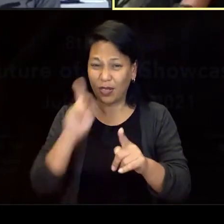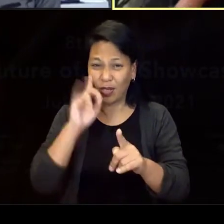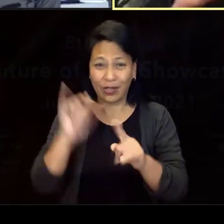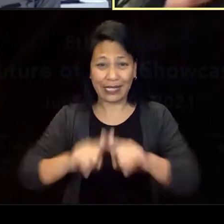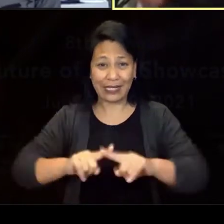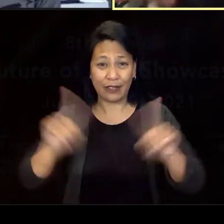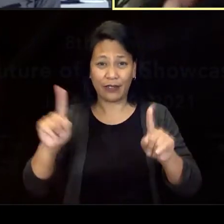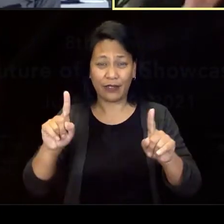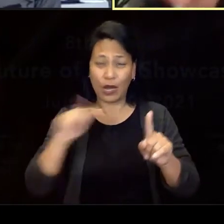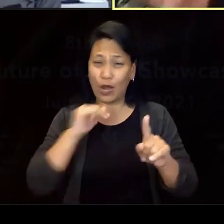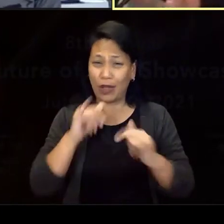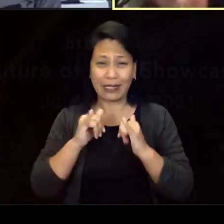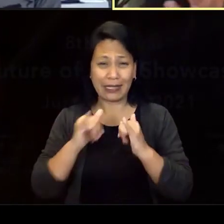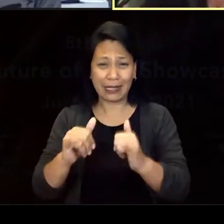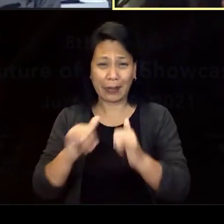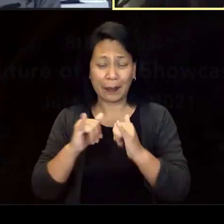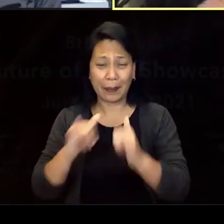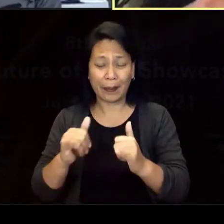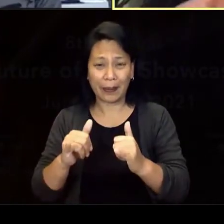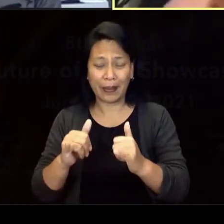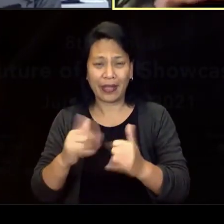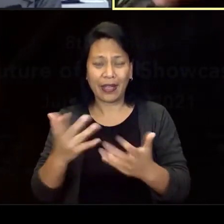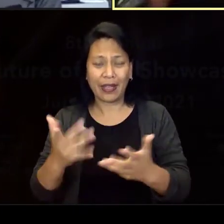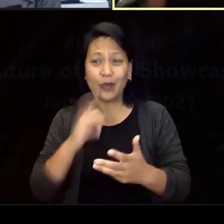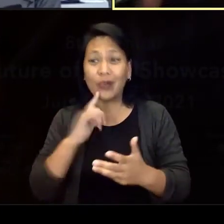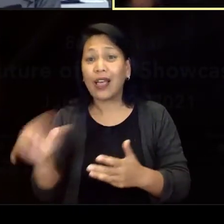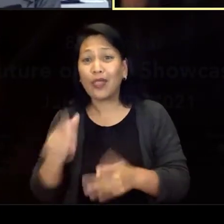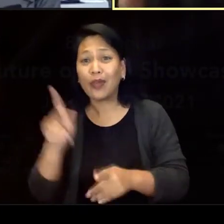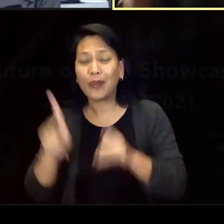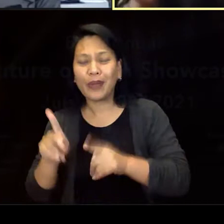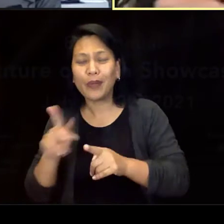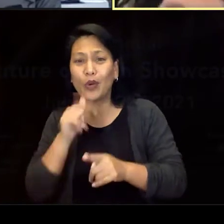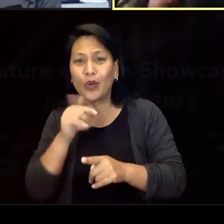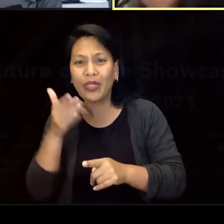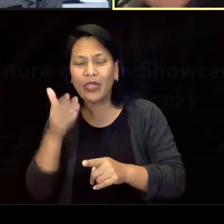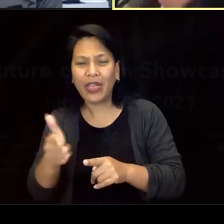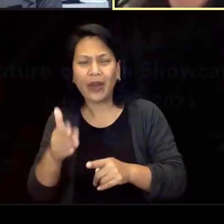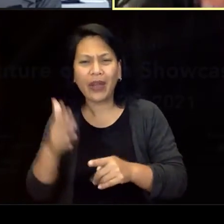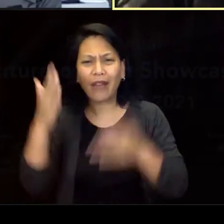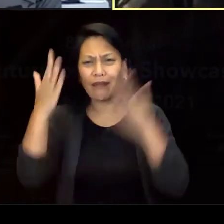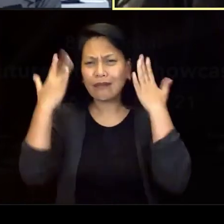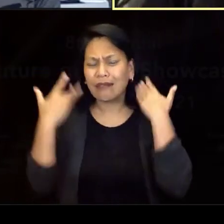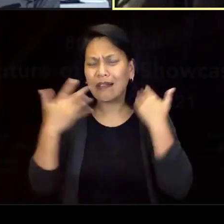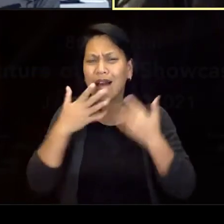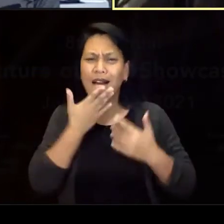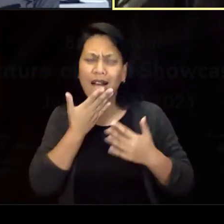Getting all kinds of things done to their hair, colour and curls and all this stuff. And I'm just like, oh wow.